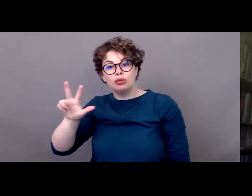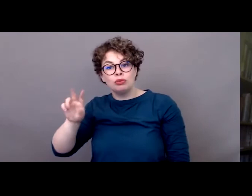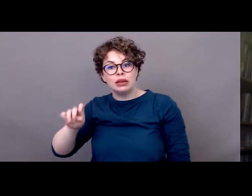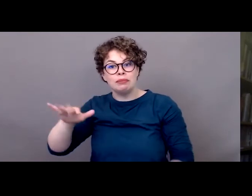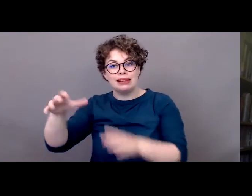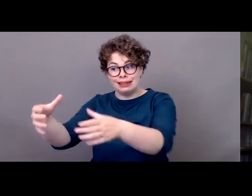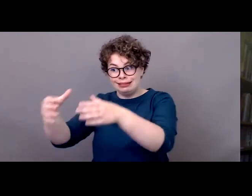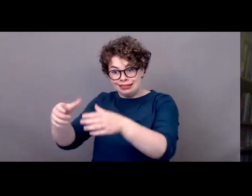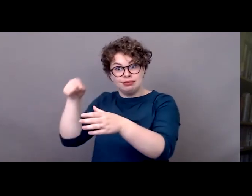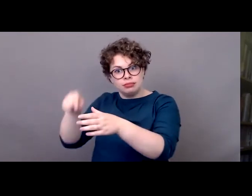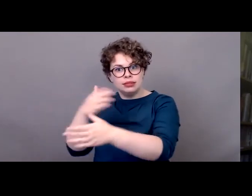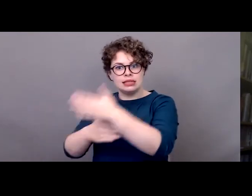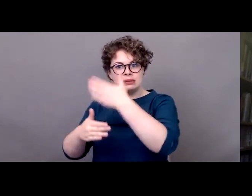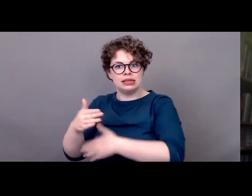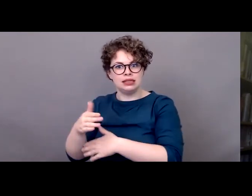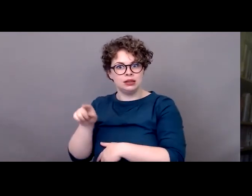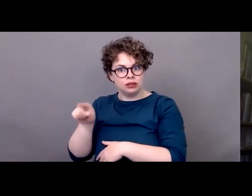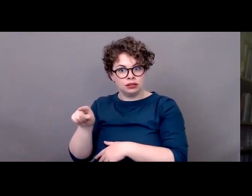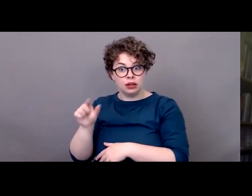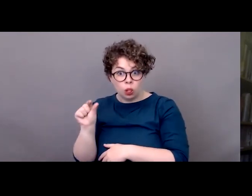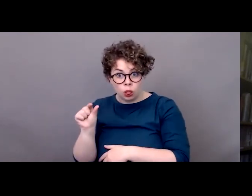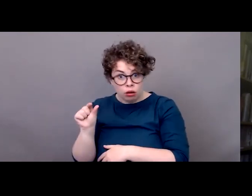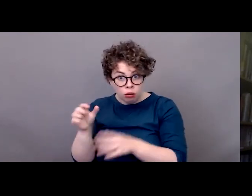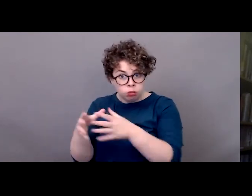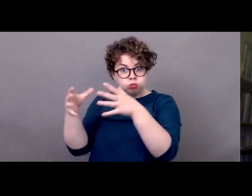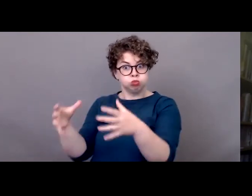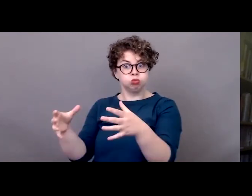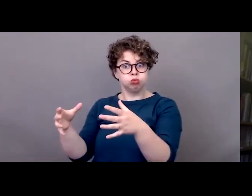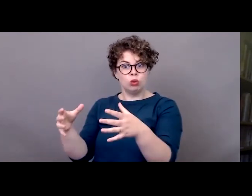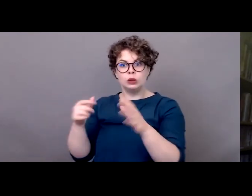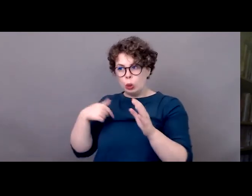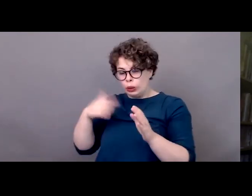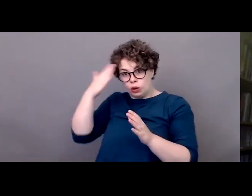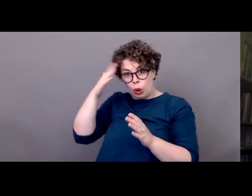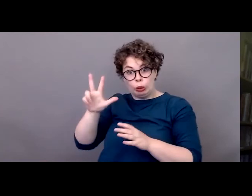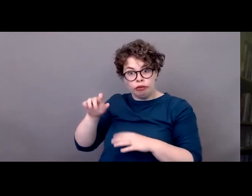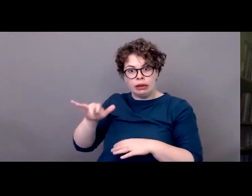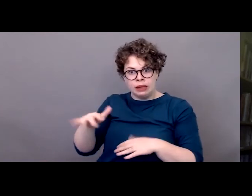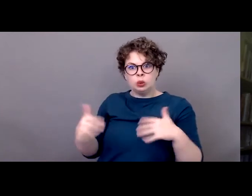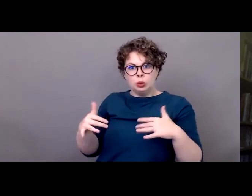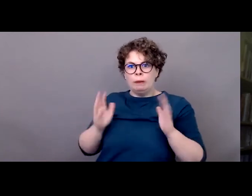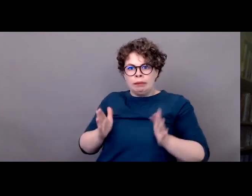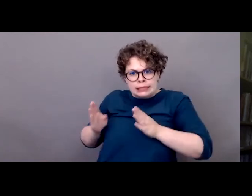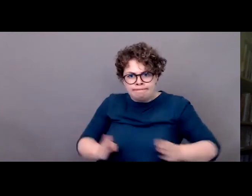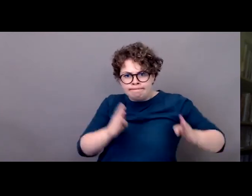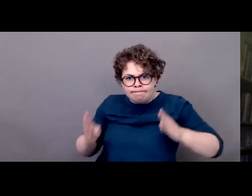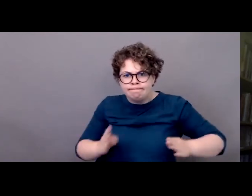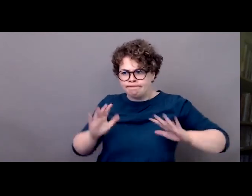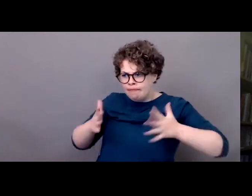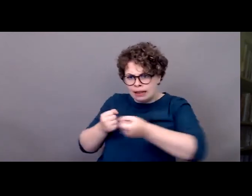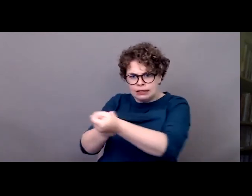scale. And helps also to plan accordingly. The second reason why data is important is to analyze